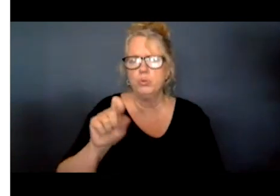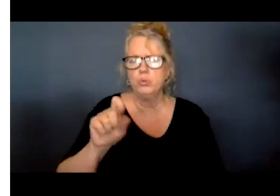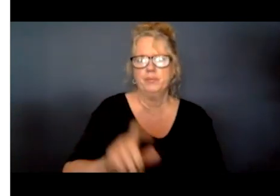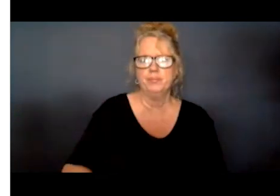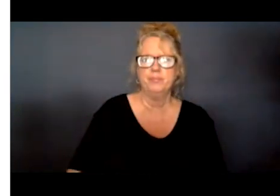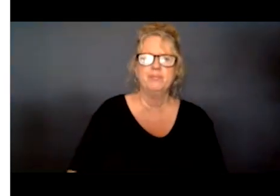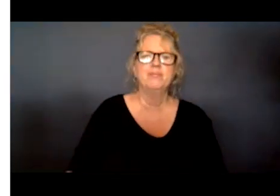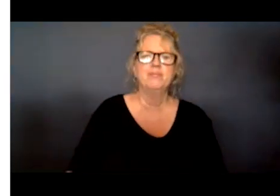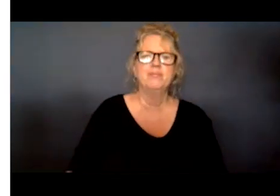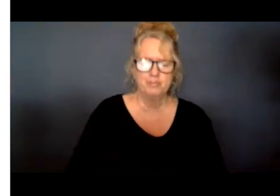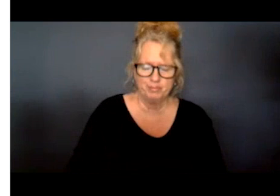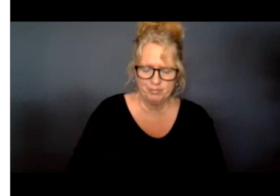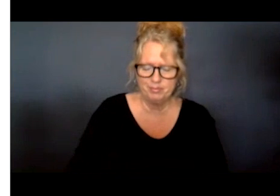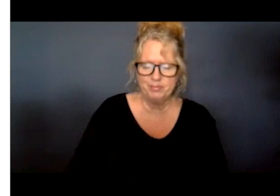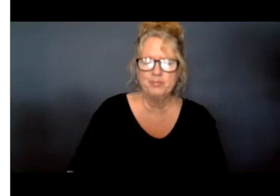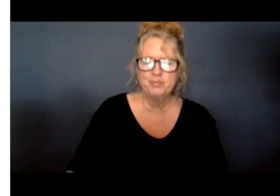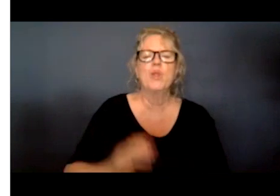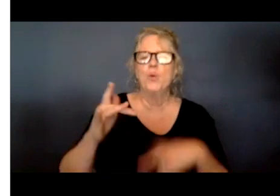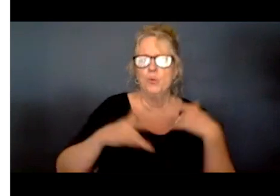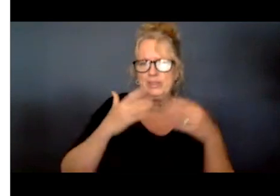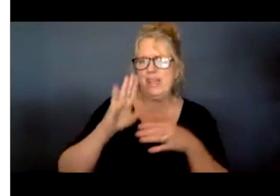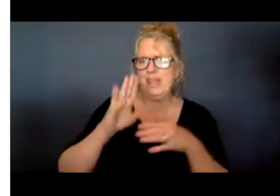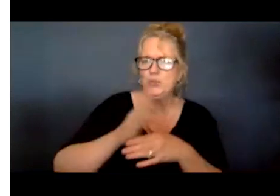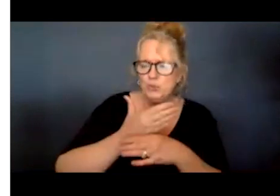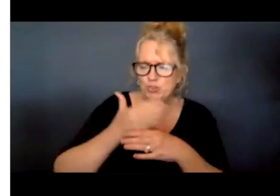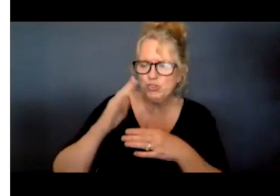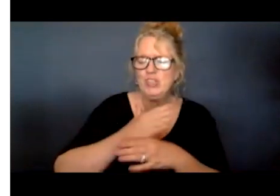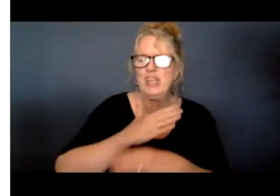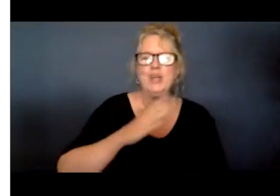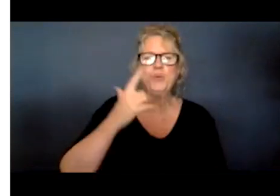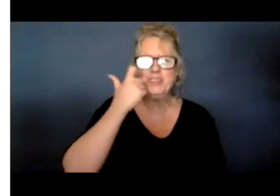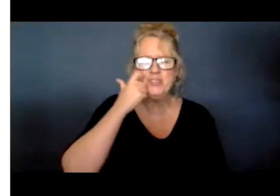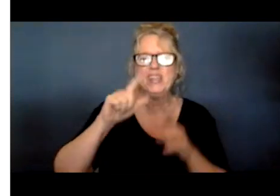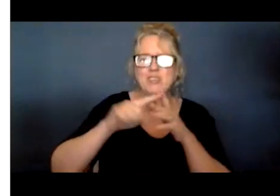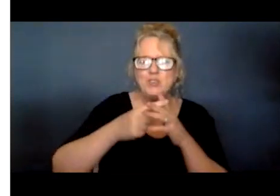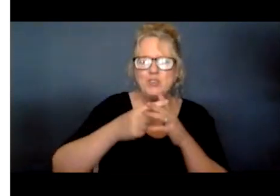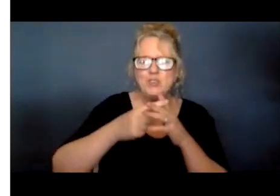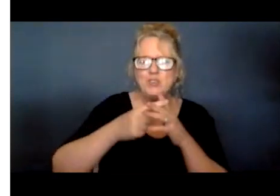[Dr. Torres] We’re excited to share that we just started our program this year,